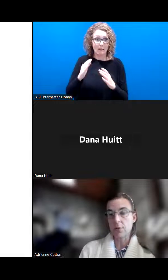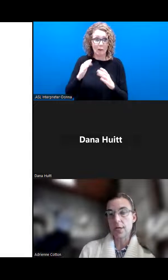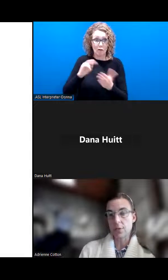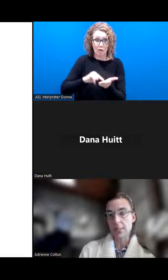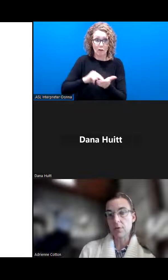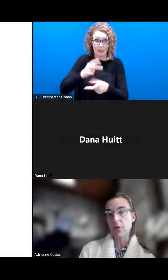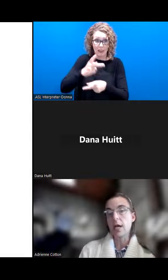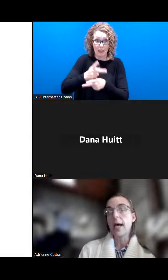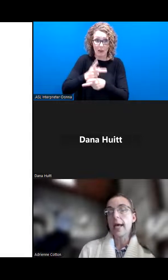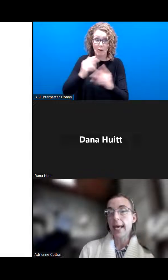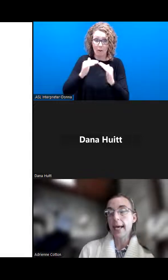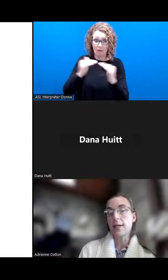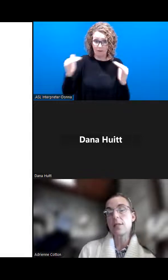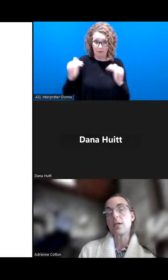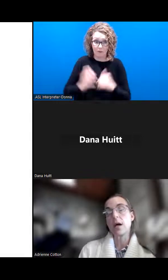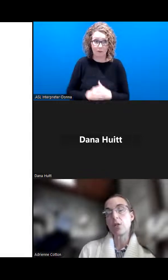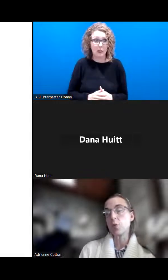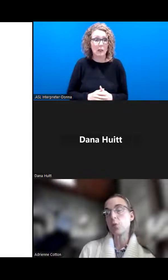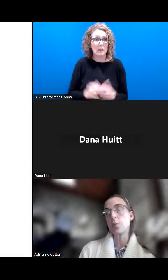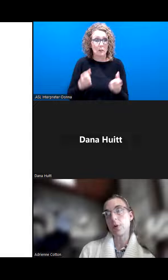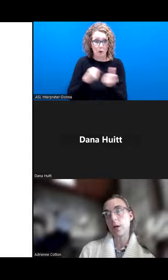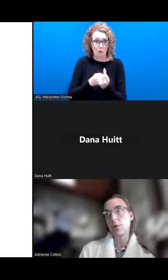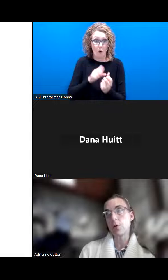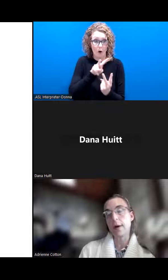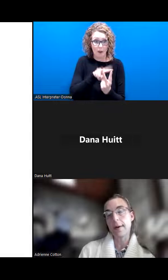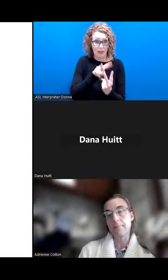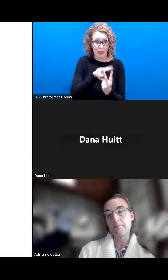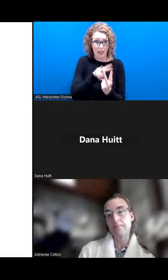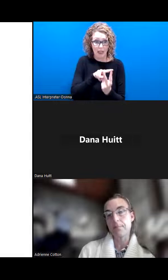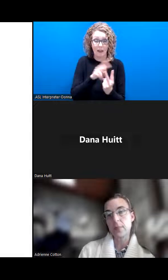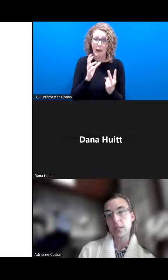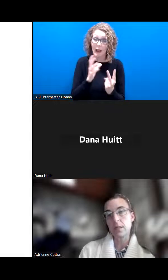life tasks are done. Luckily to help prevent that burnout